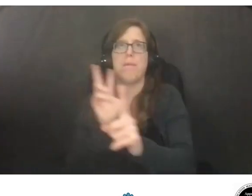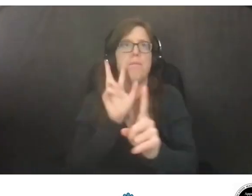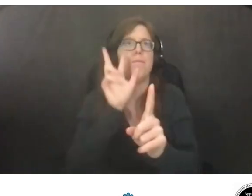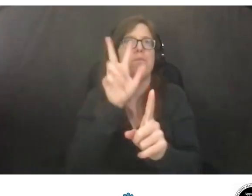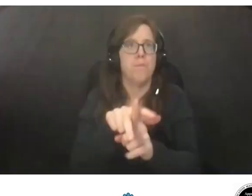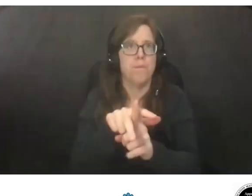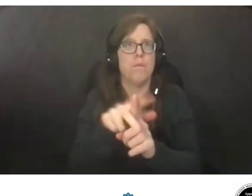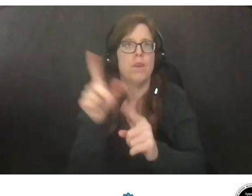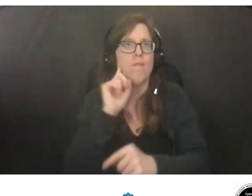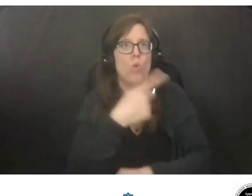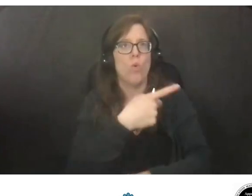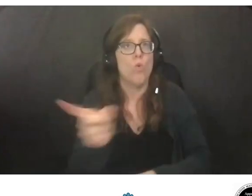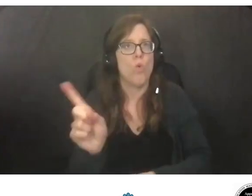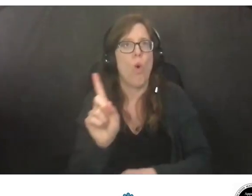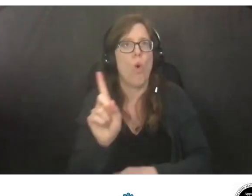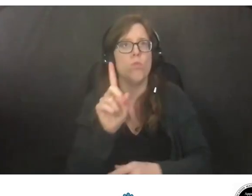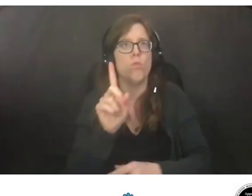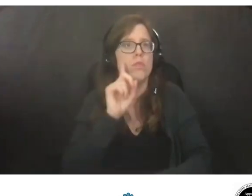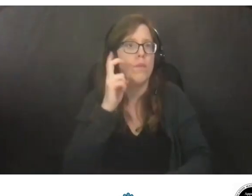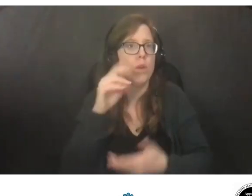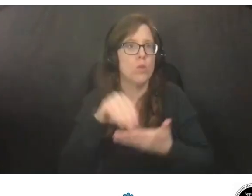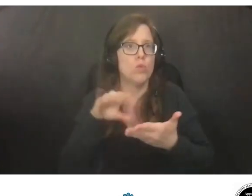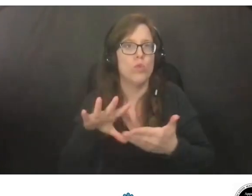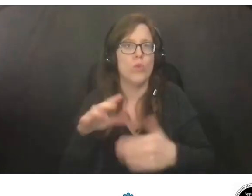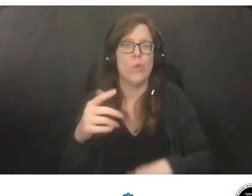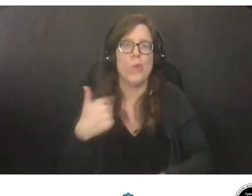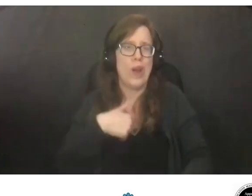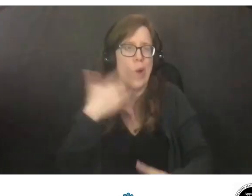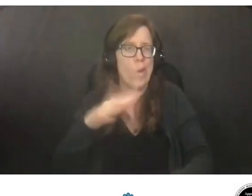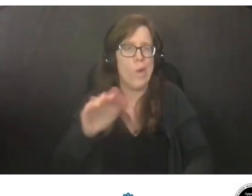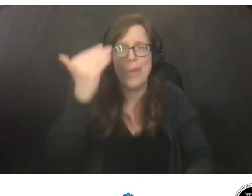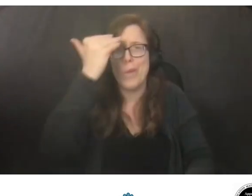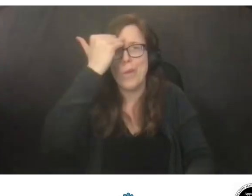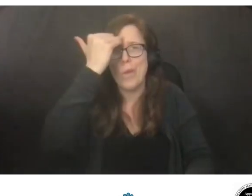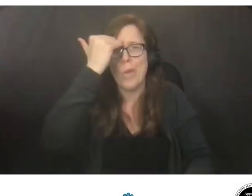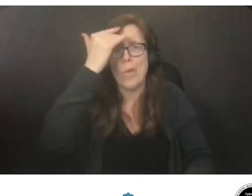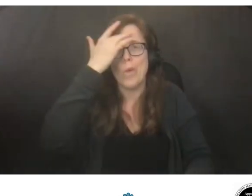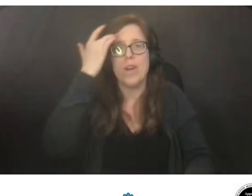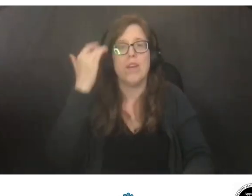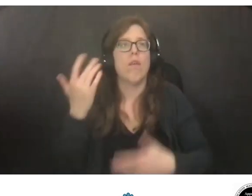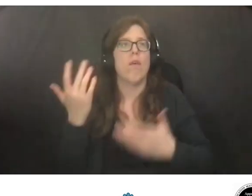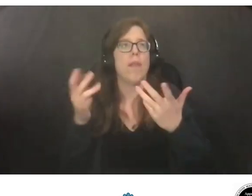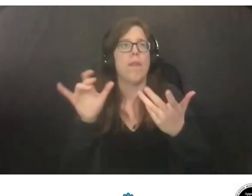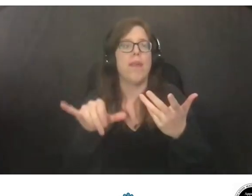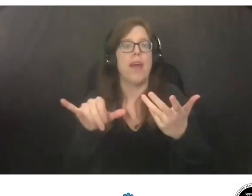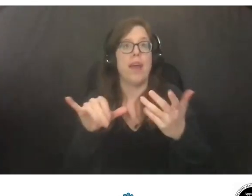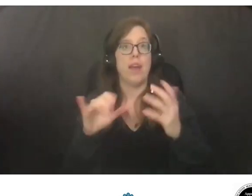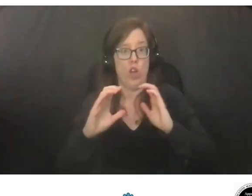for our students who are deafblind. We know that the...sometimes the communicative